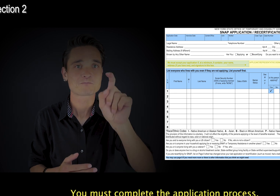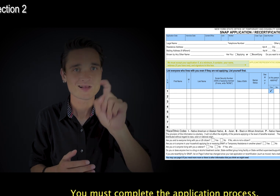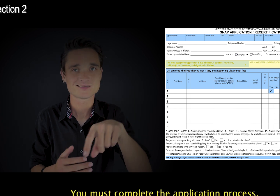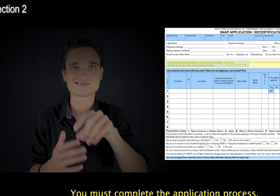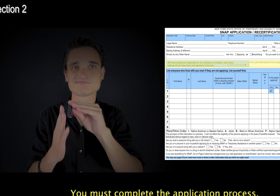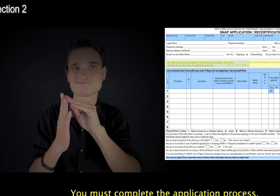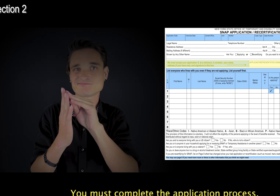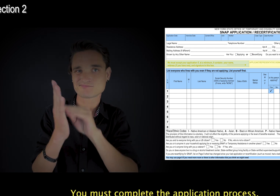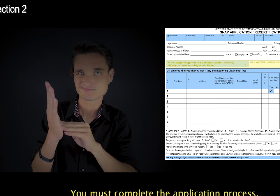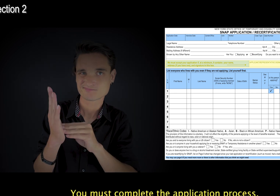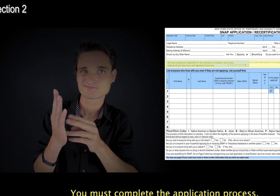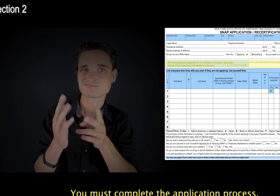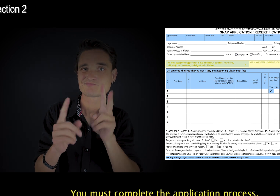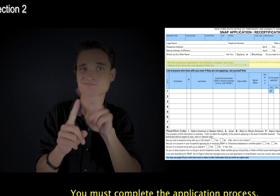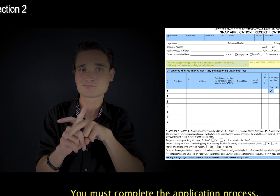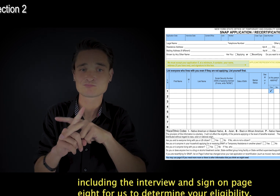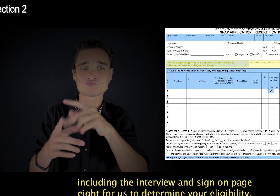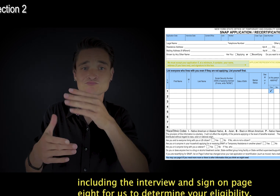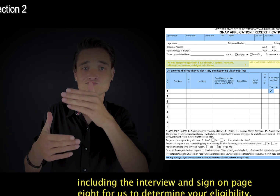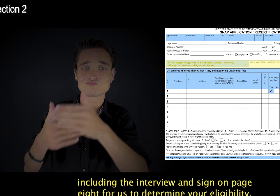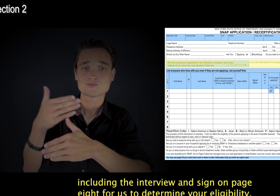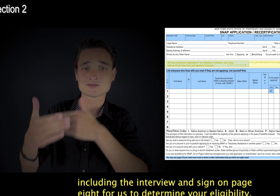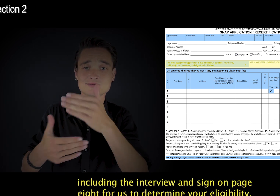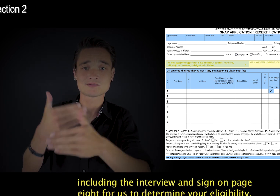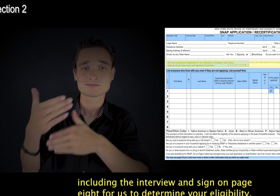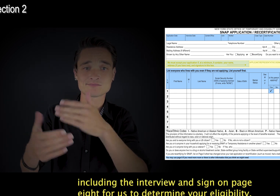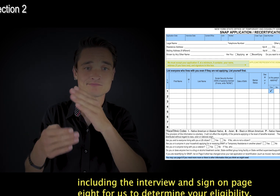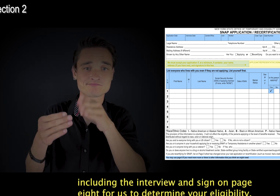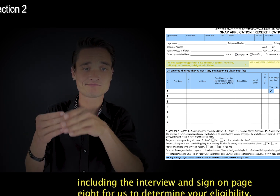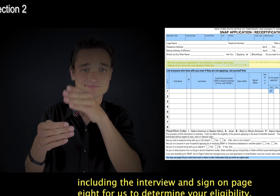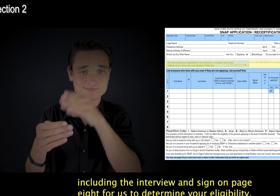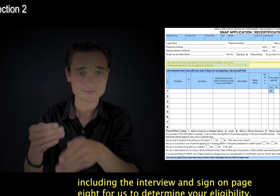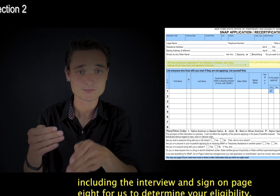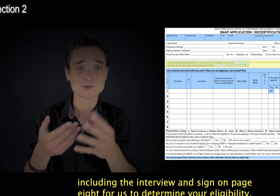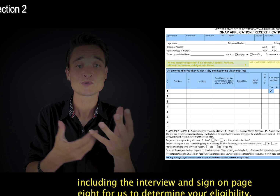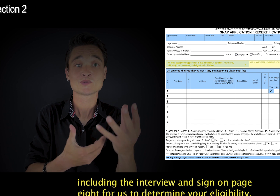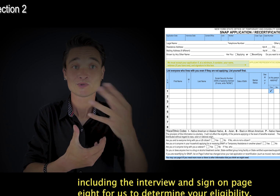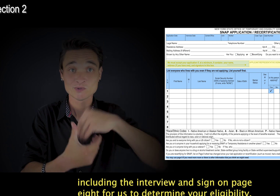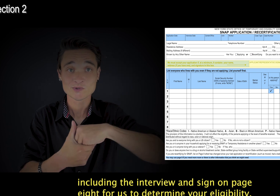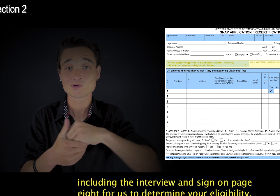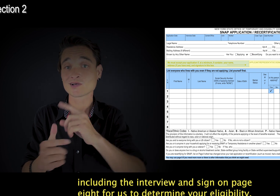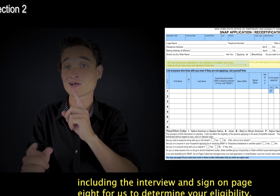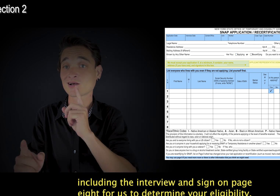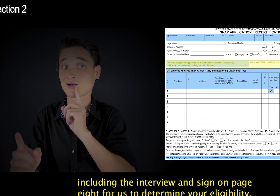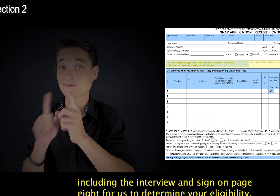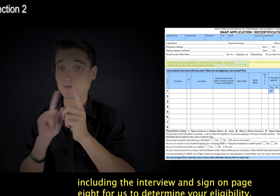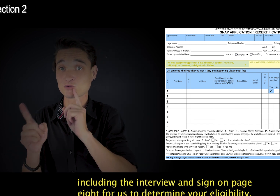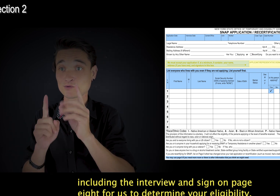You must complete the application process, including the interview and sign on page eight for us to determine your eligibility.